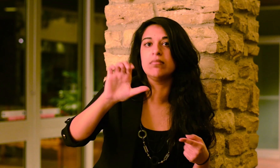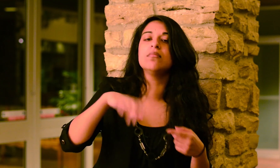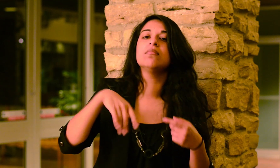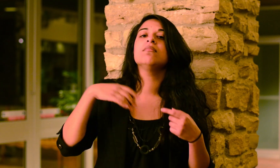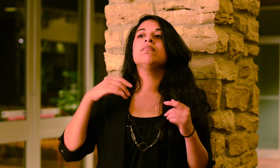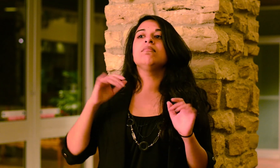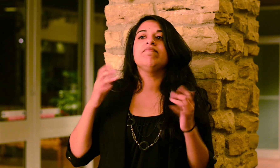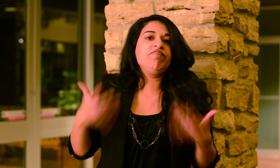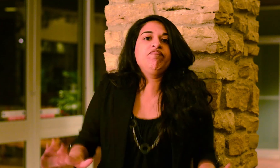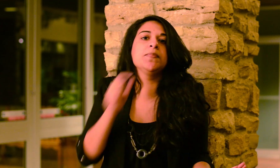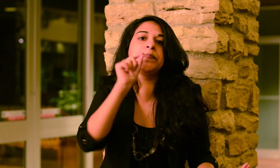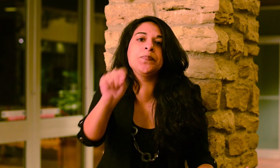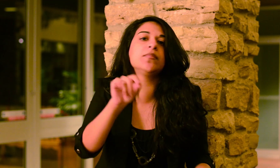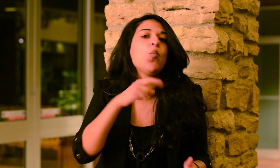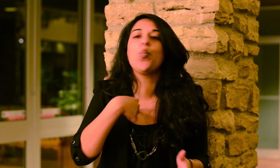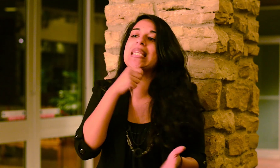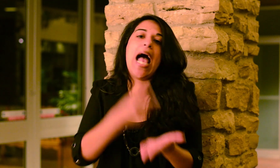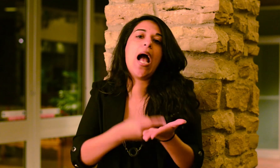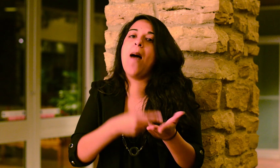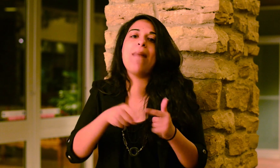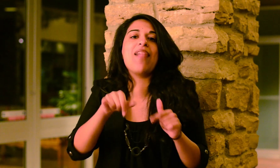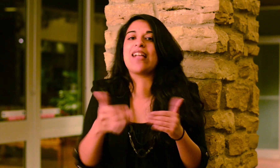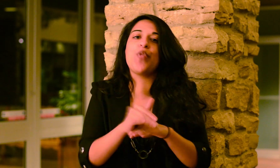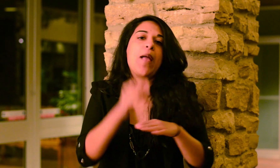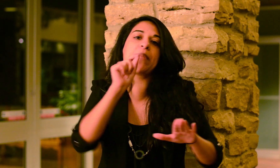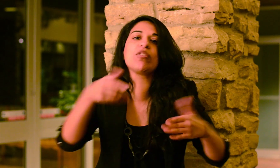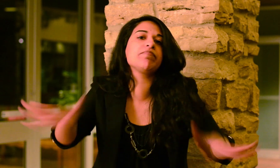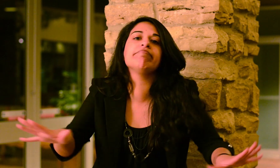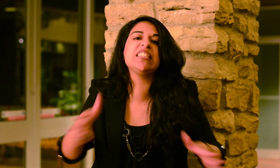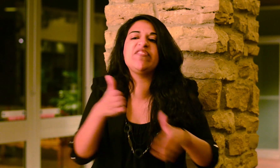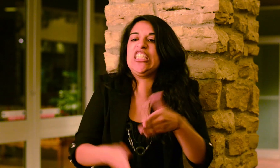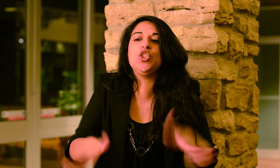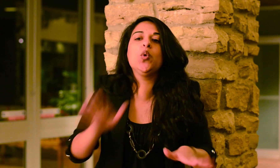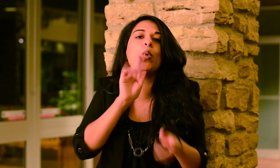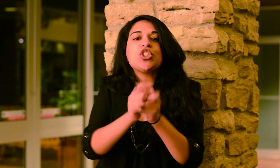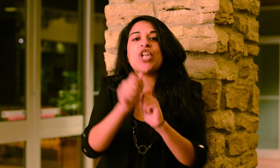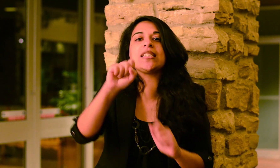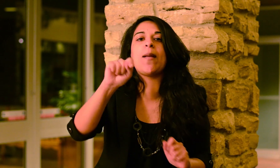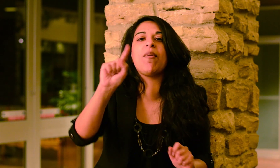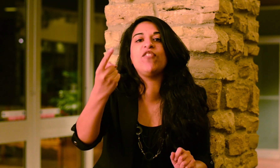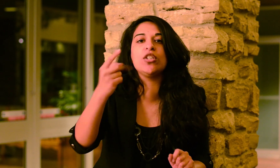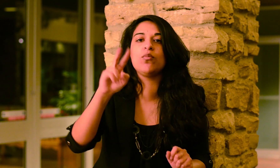And that is final. It's done. We will not discuss that tonight. It's official and happening whether we like it or not on September 1st 2016.